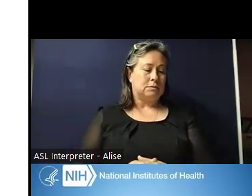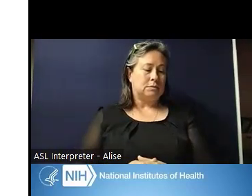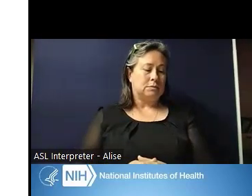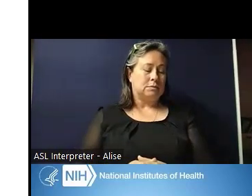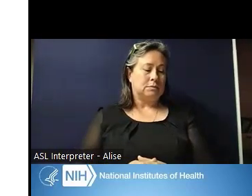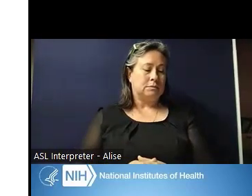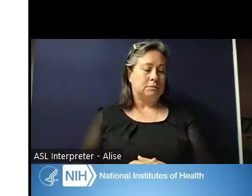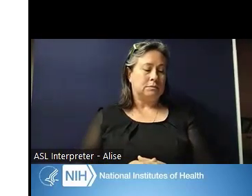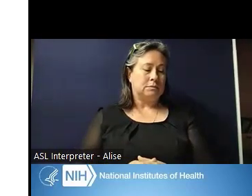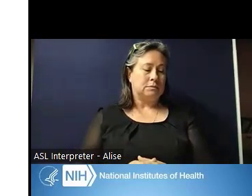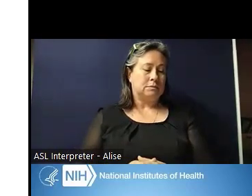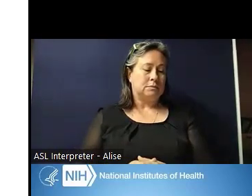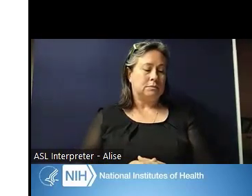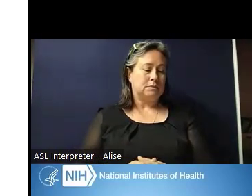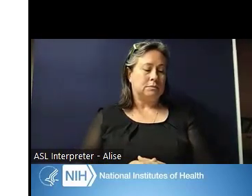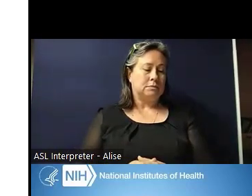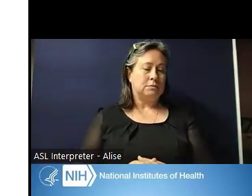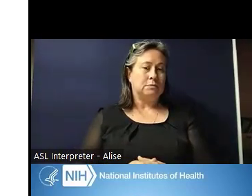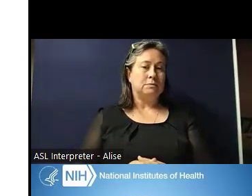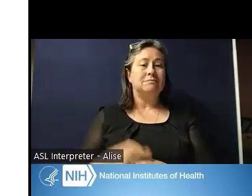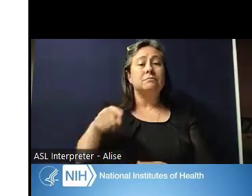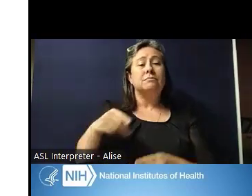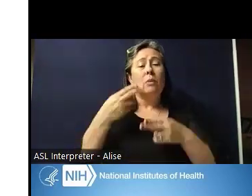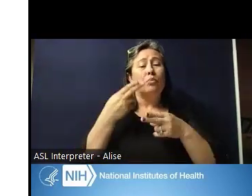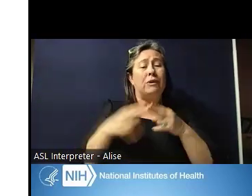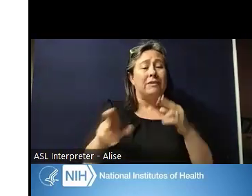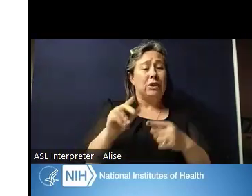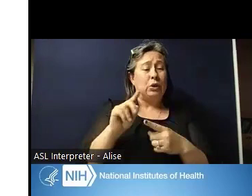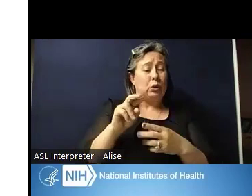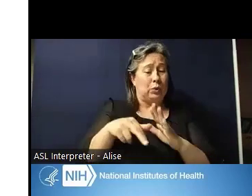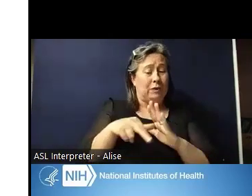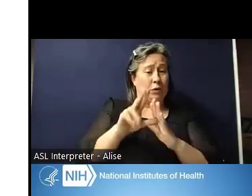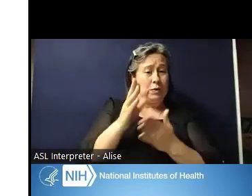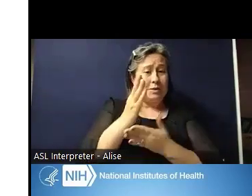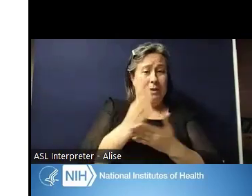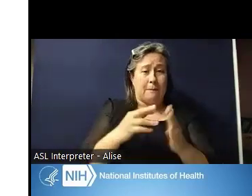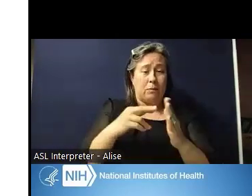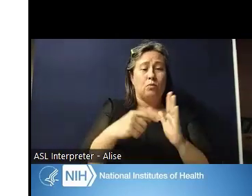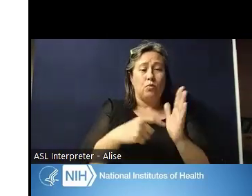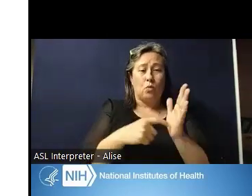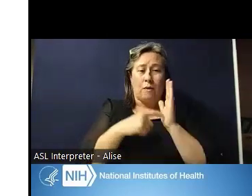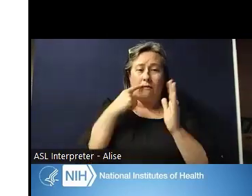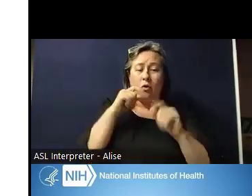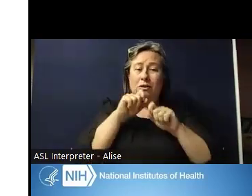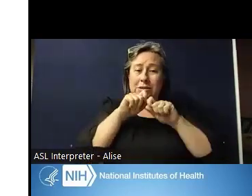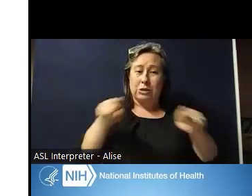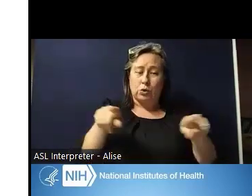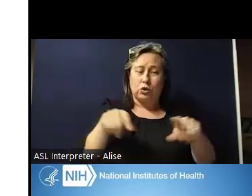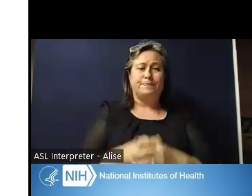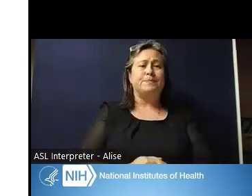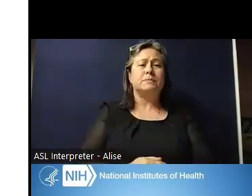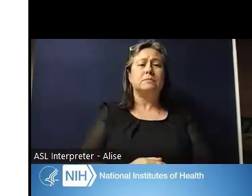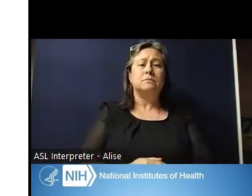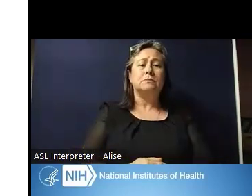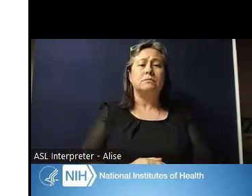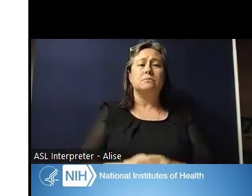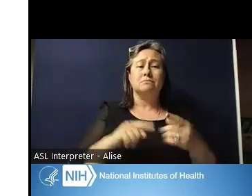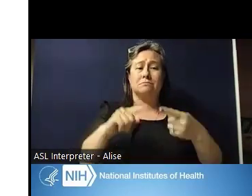Okay, let's briefly review some of the NIH requirements for disclosure. Recipients are expected to provide full transparency